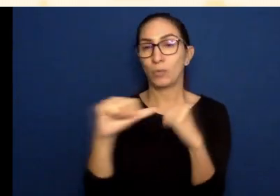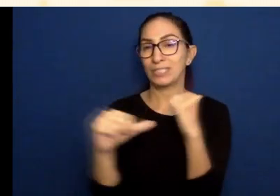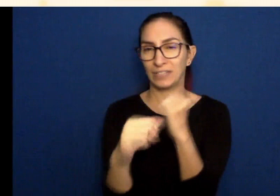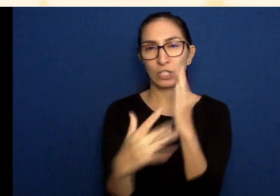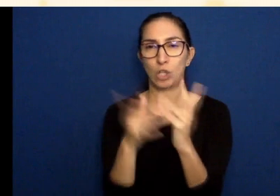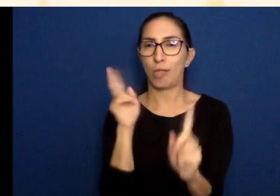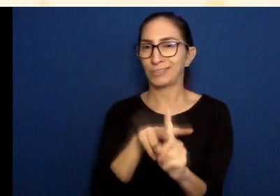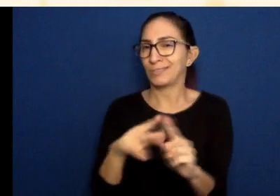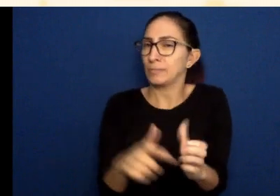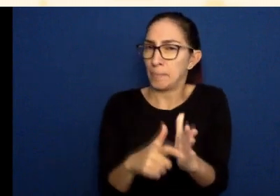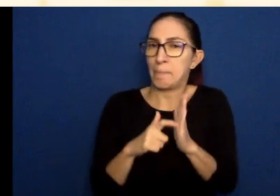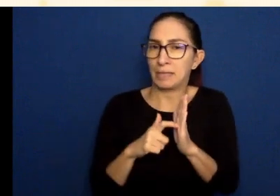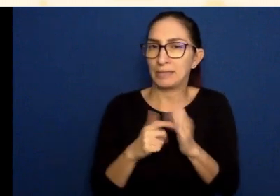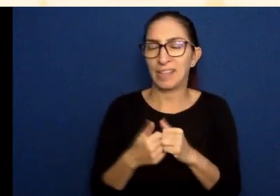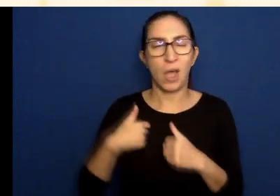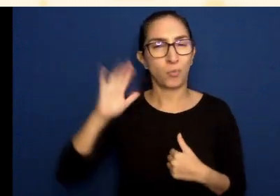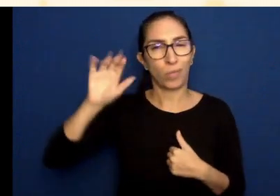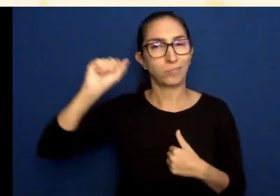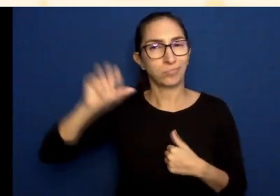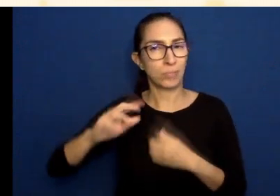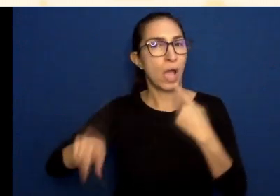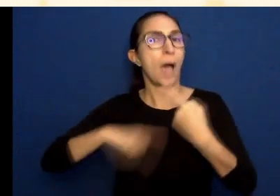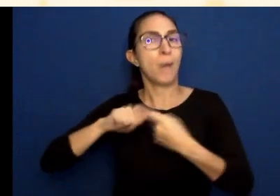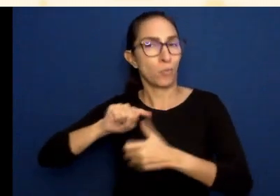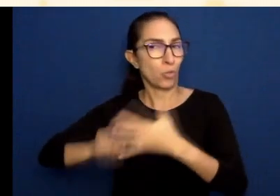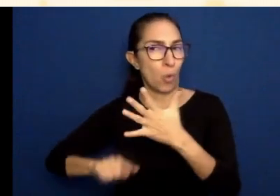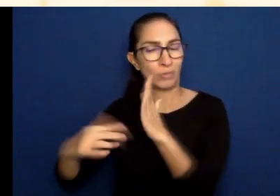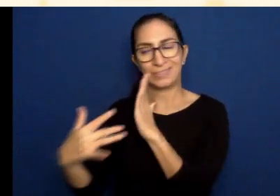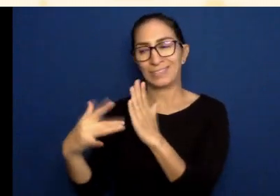especially with native apps, but also when it comes to mobile sites,